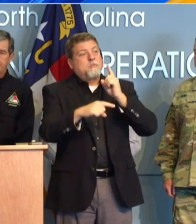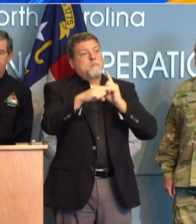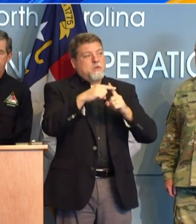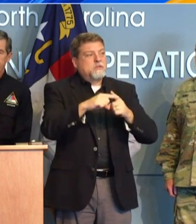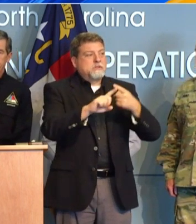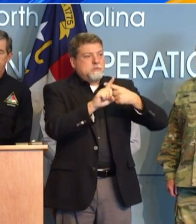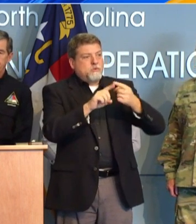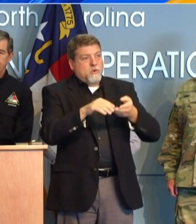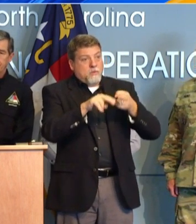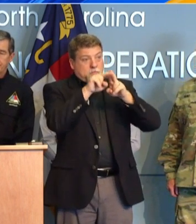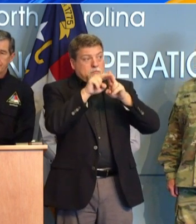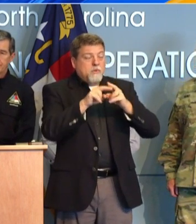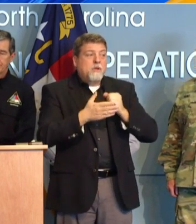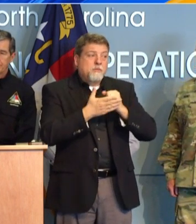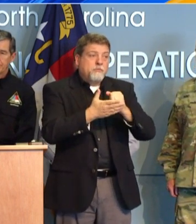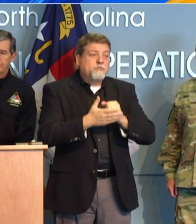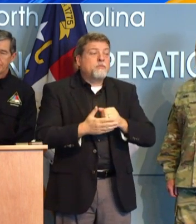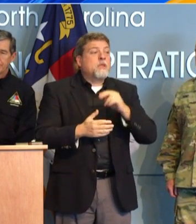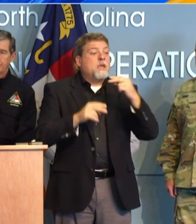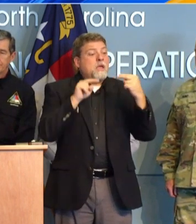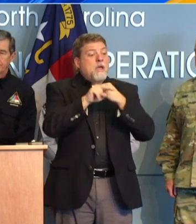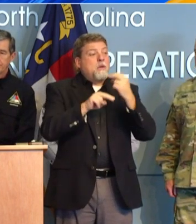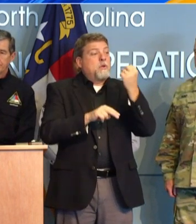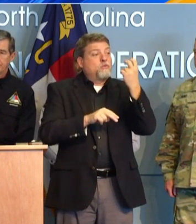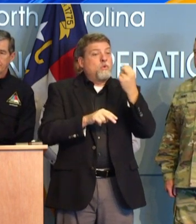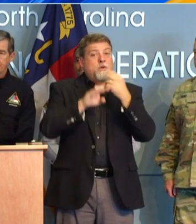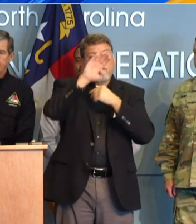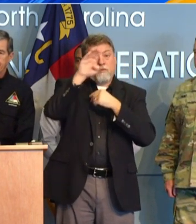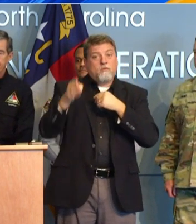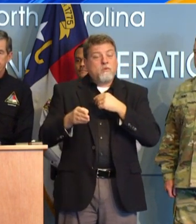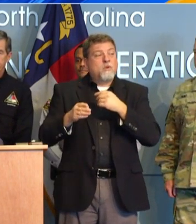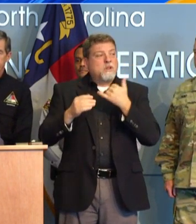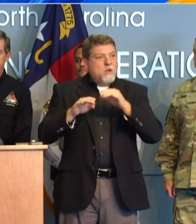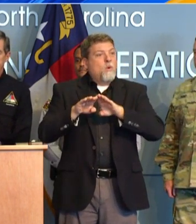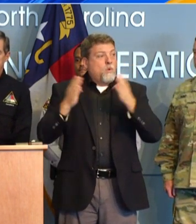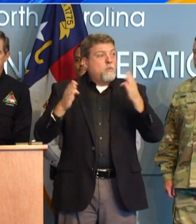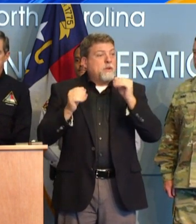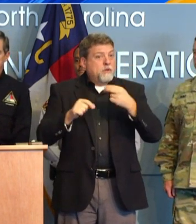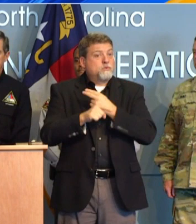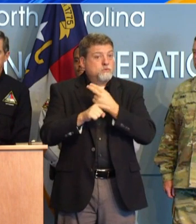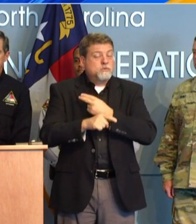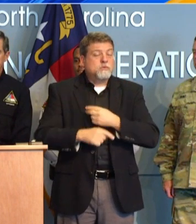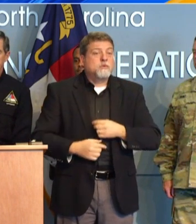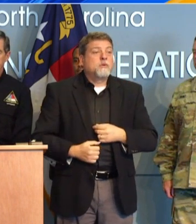ROADS SHOULD BE CLEARED BY THE END OF THE DAY WITH THE GREAT WEATHER WE'RE HAVING AND